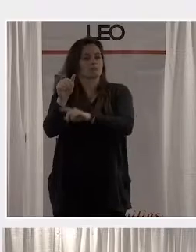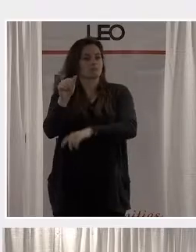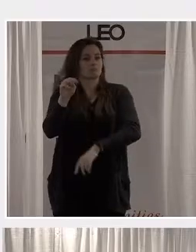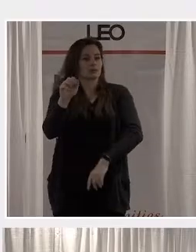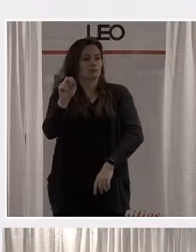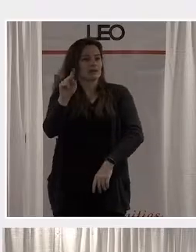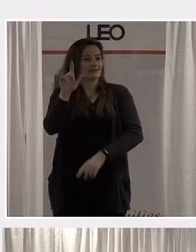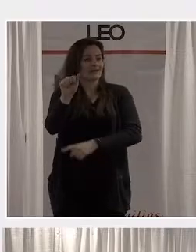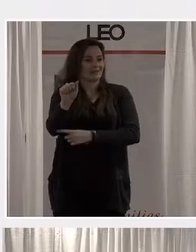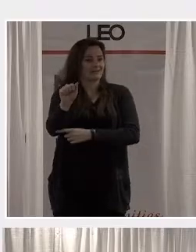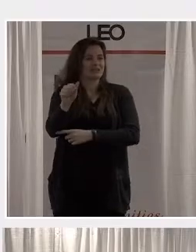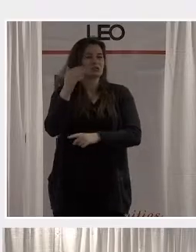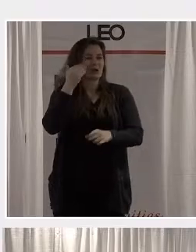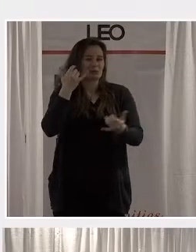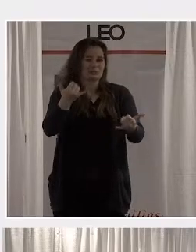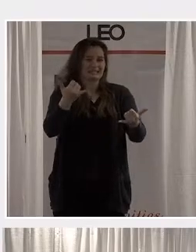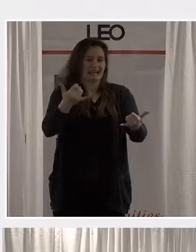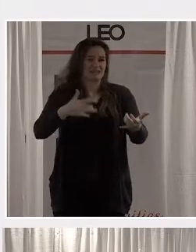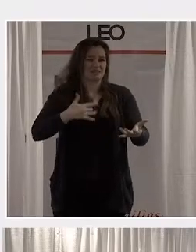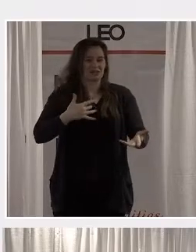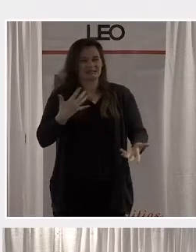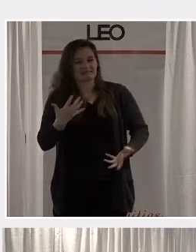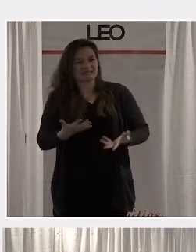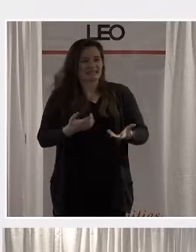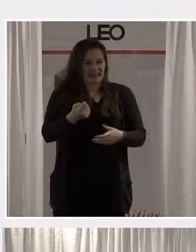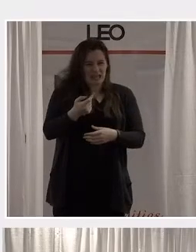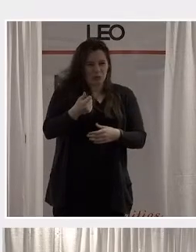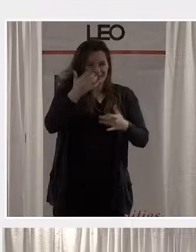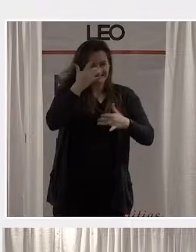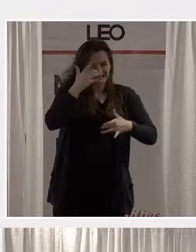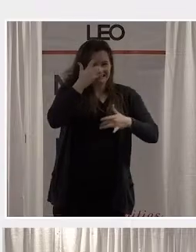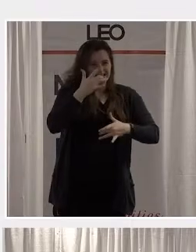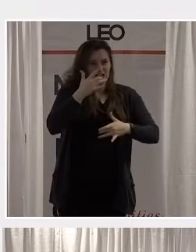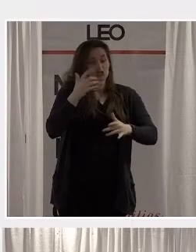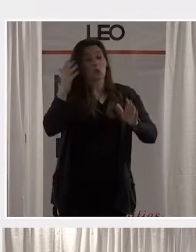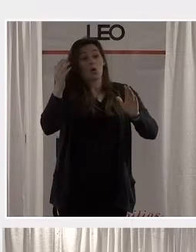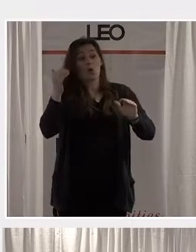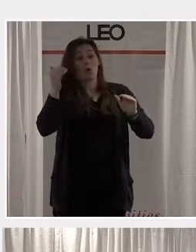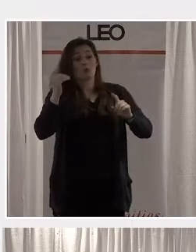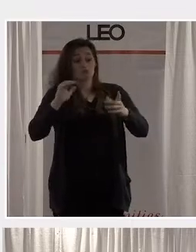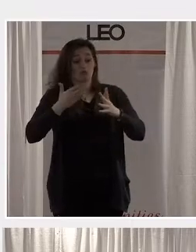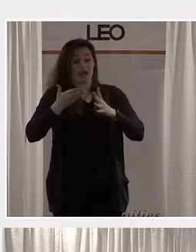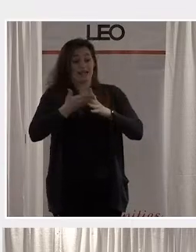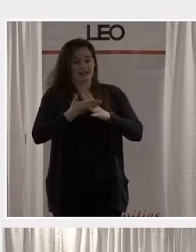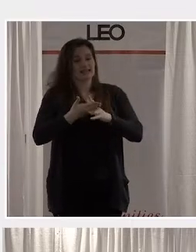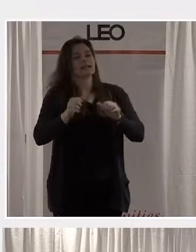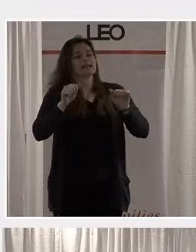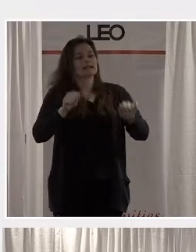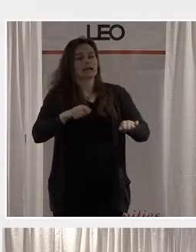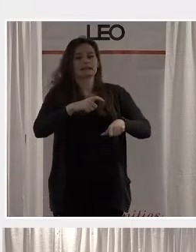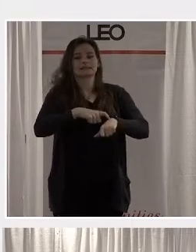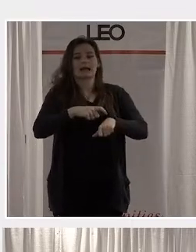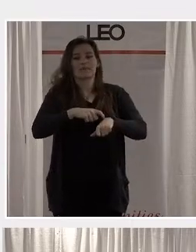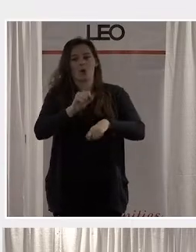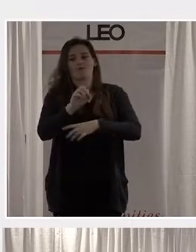AND I HOPE THAT WHEN SHE GETS HER FIRST BREAK THAT SHE'S ABLE TO GET SOME TIME OFF, LEAVE EARLY TODAY.